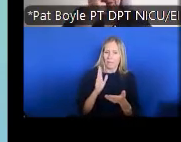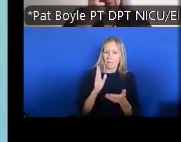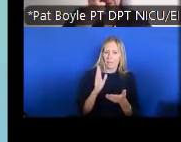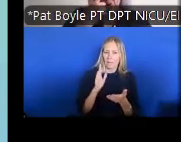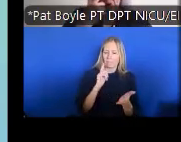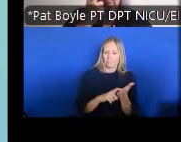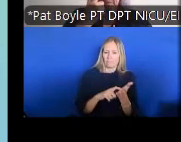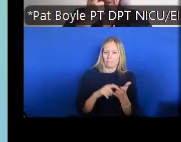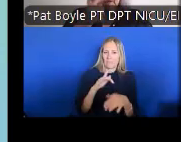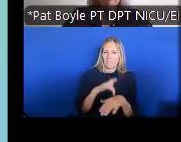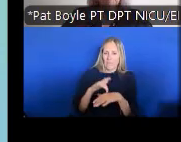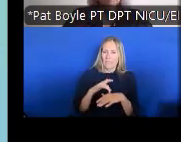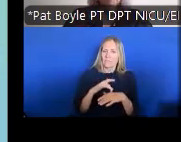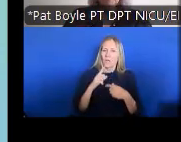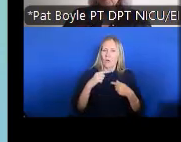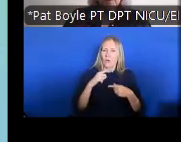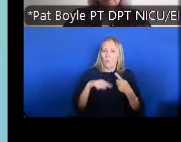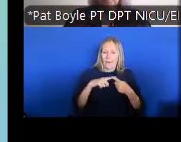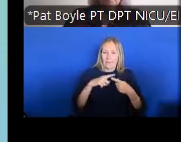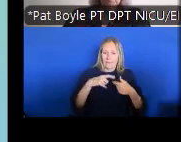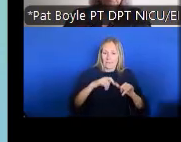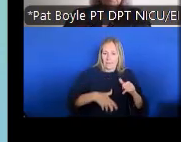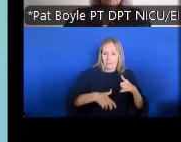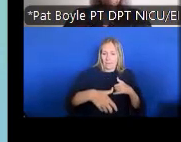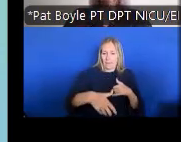uterine wall. So at birth, though, they've really only